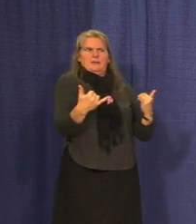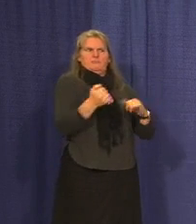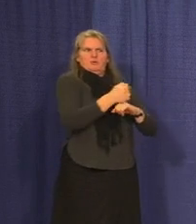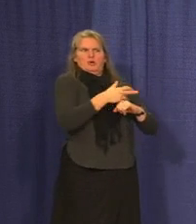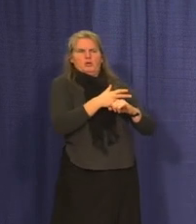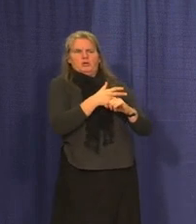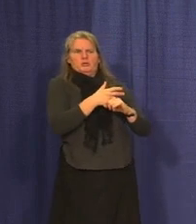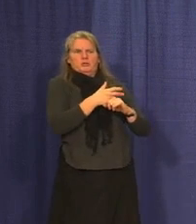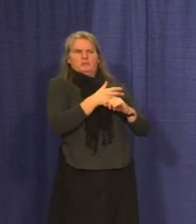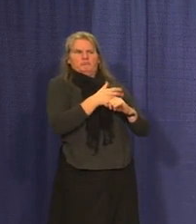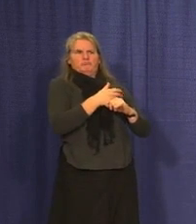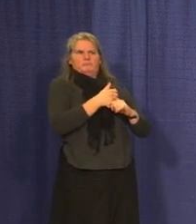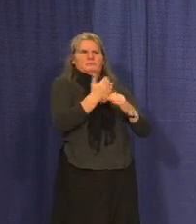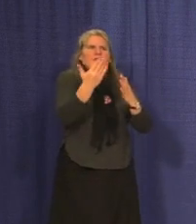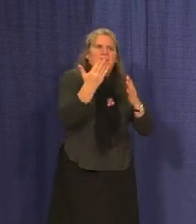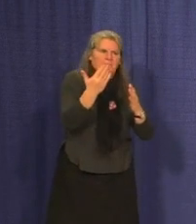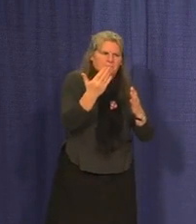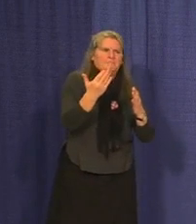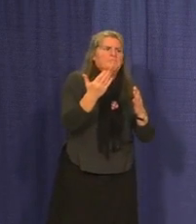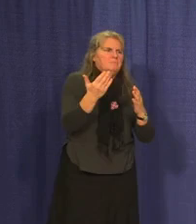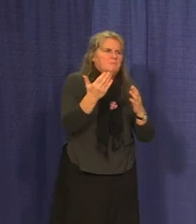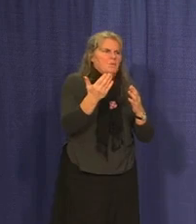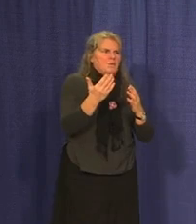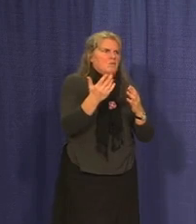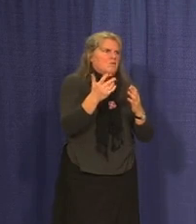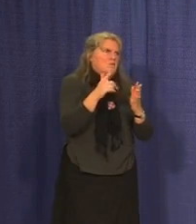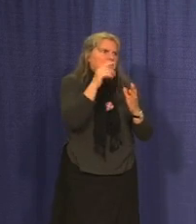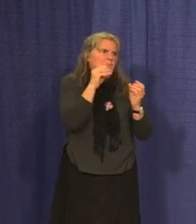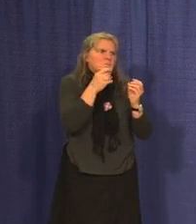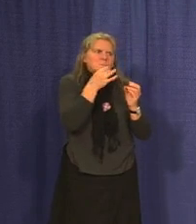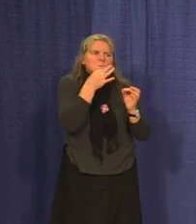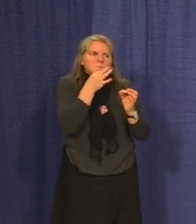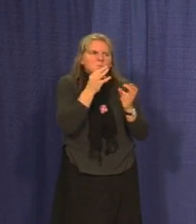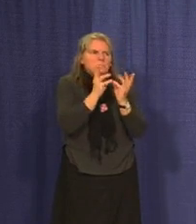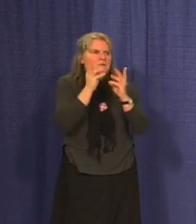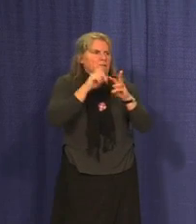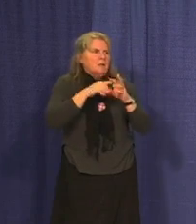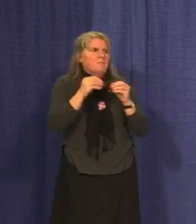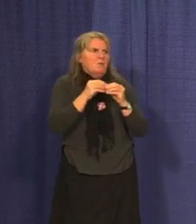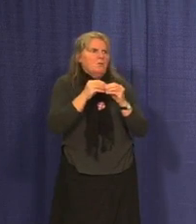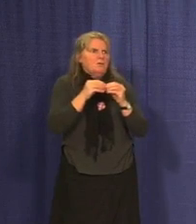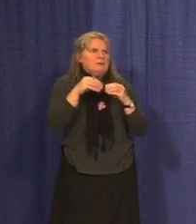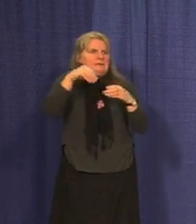form of early direction from the public seeing as in the winter months, we will be inside more